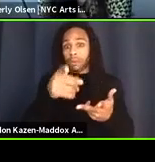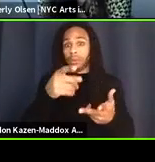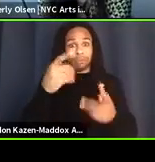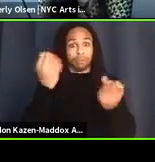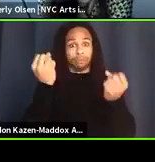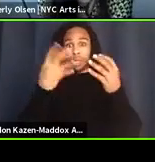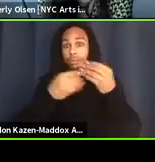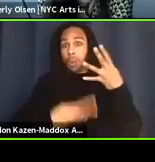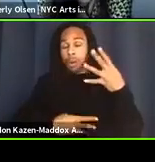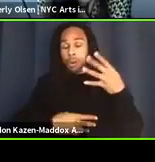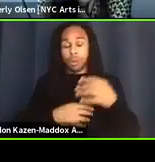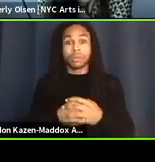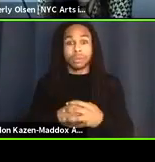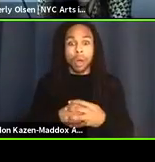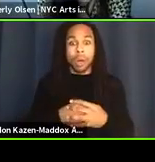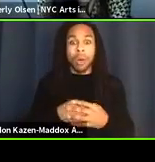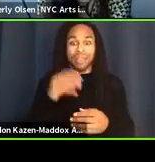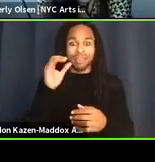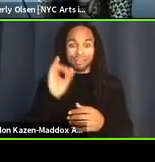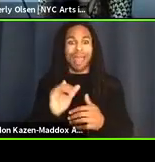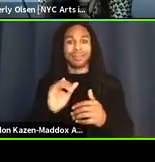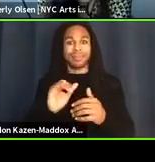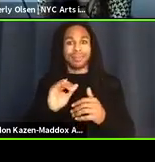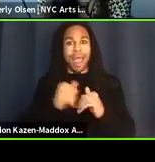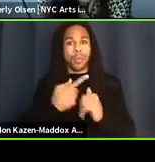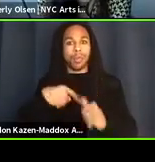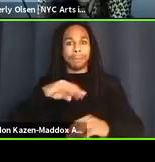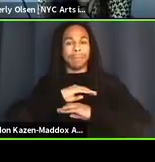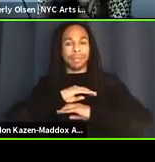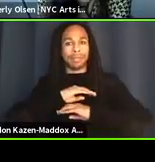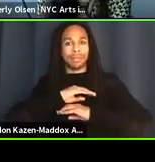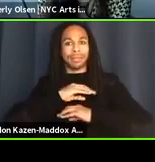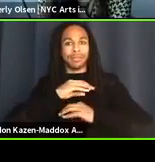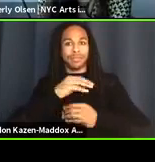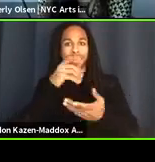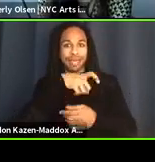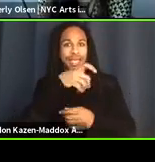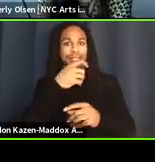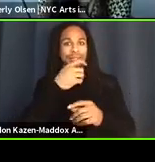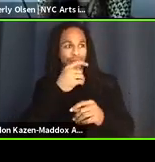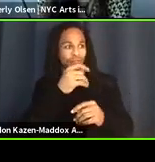Many of these activities are project that actually involve the parents, sibling,